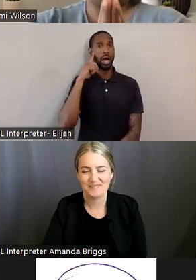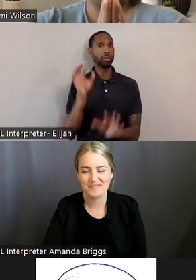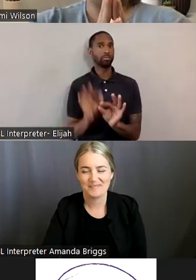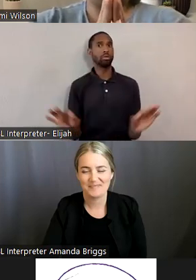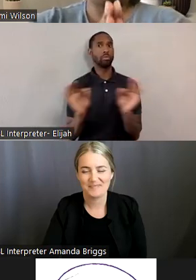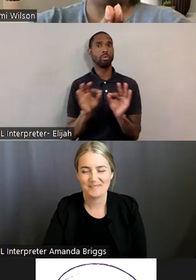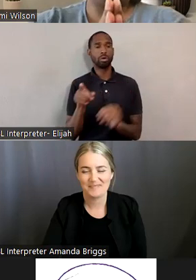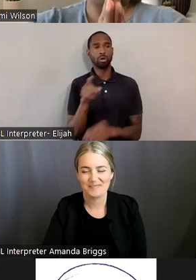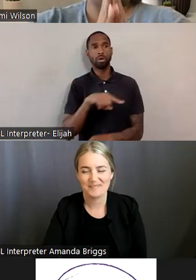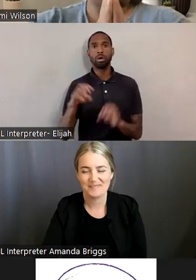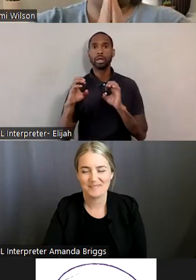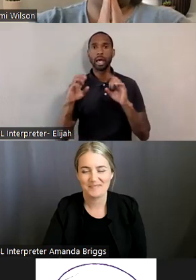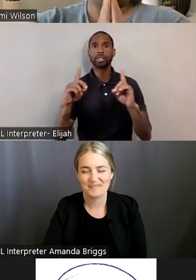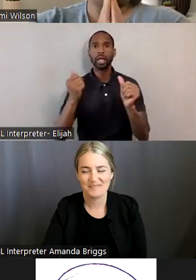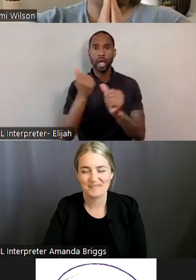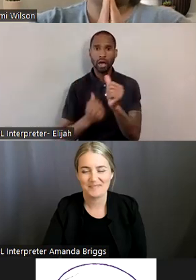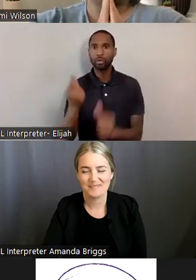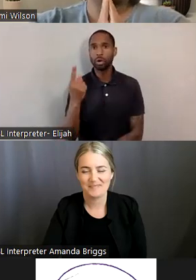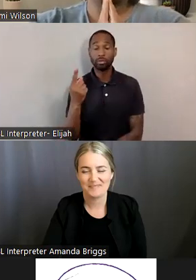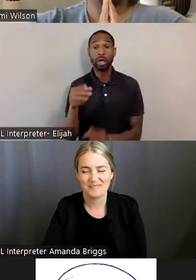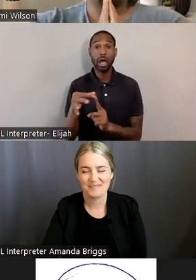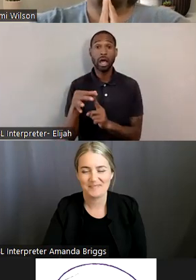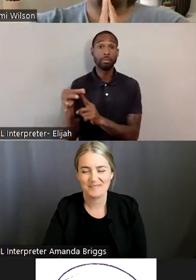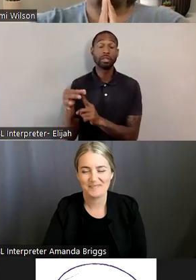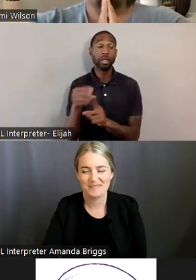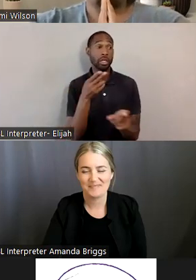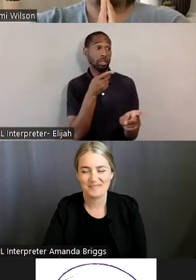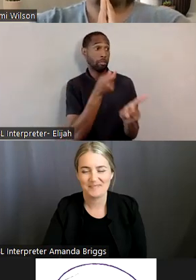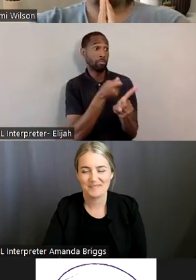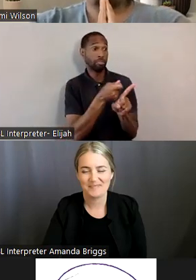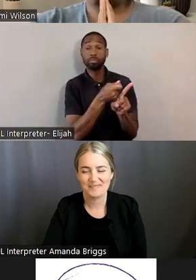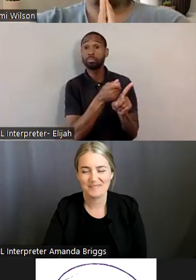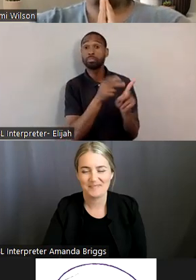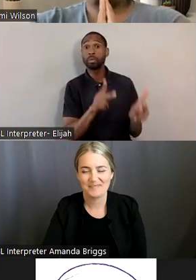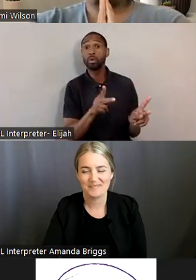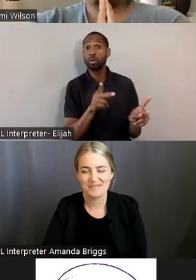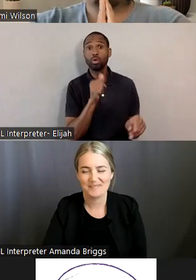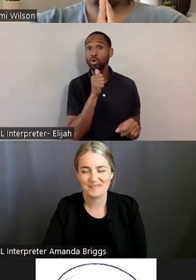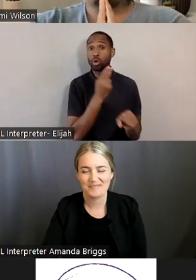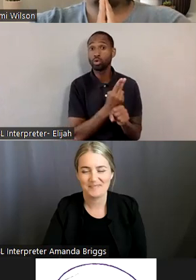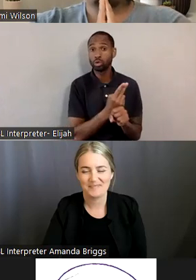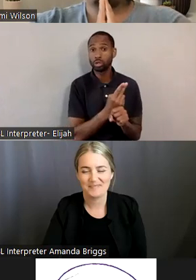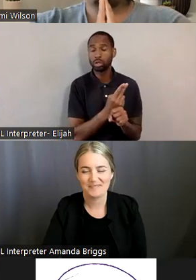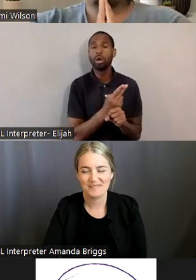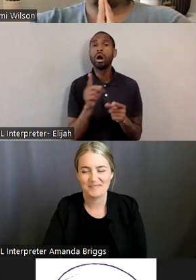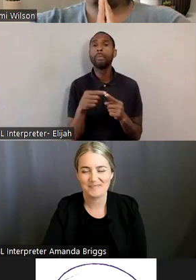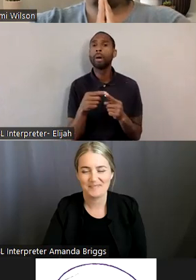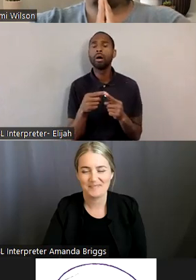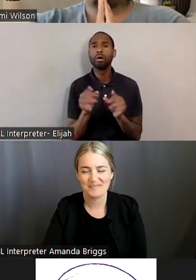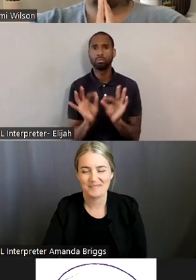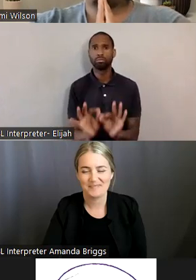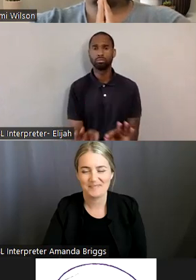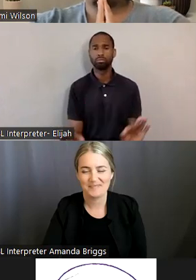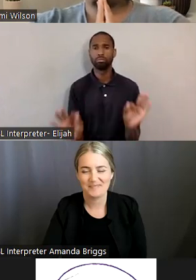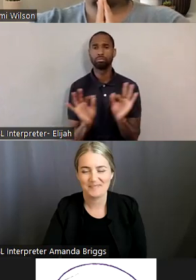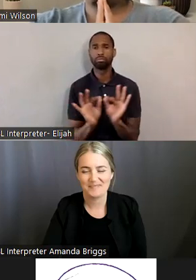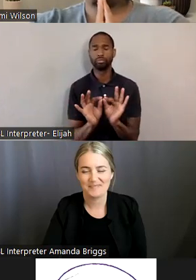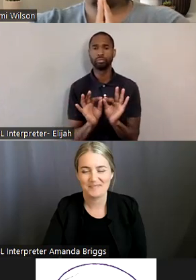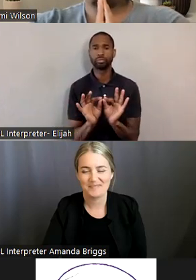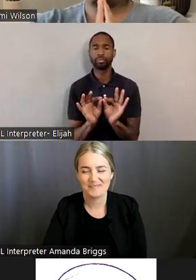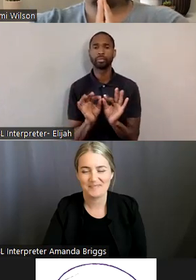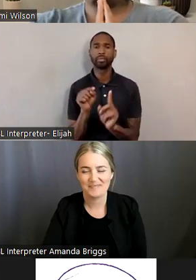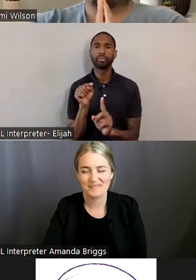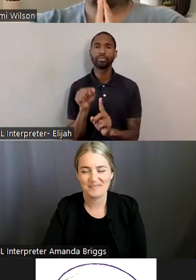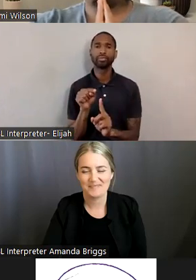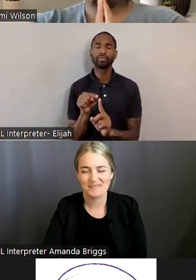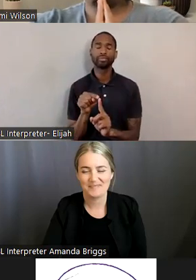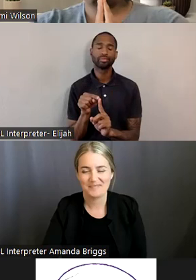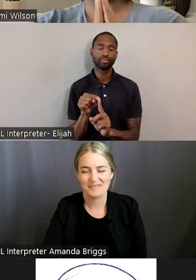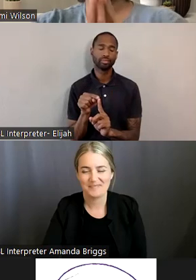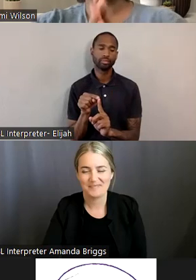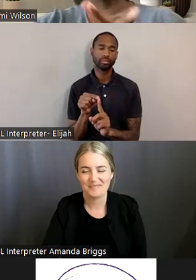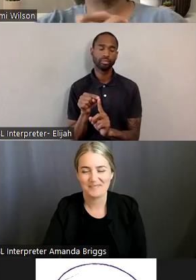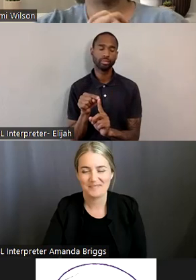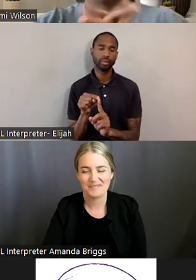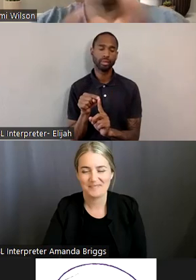everyone, especially the non-users, on the importance of, well let me step